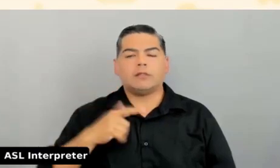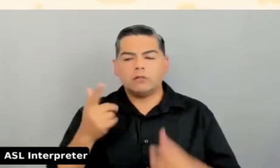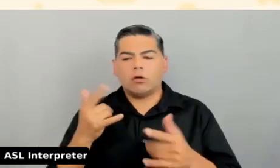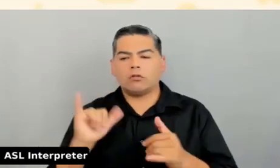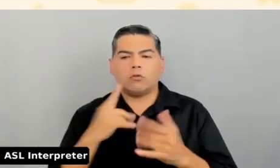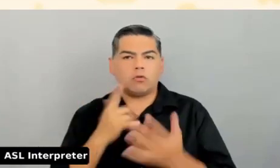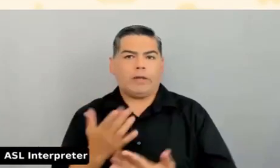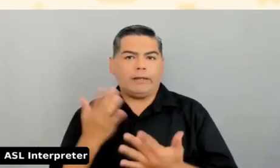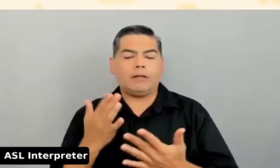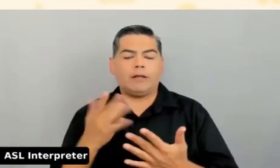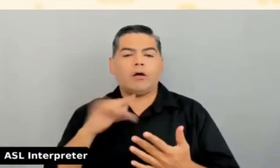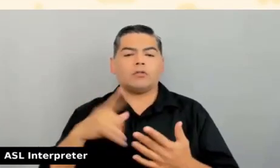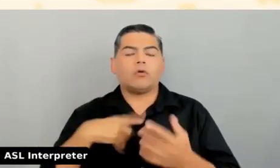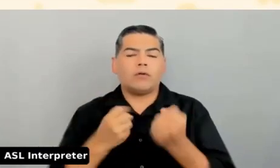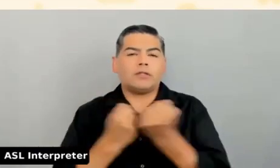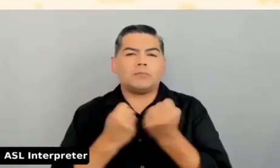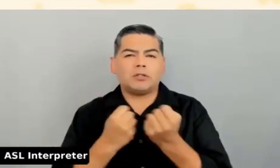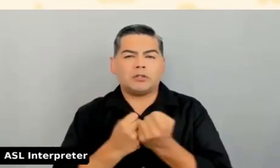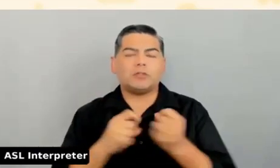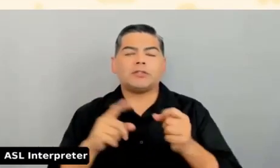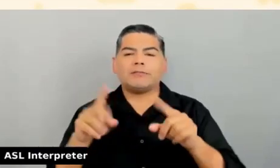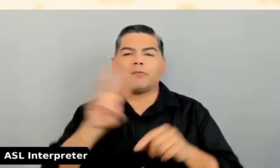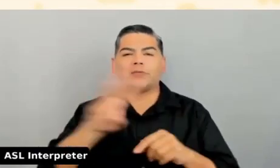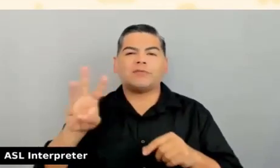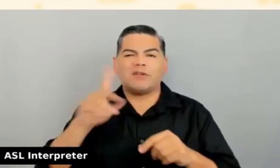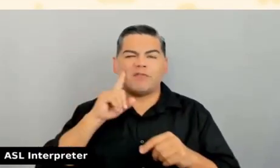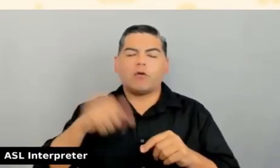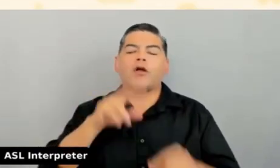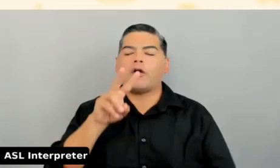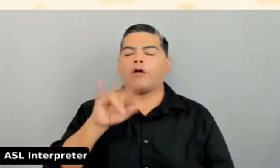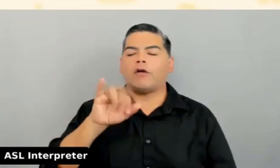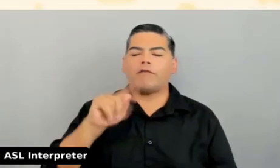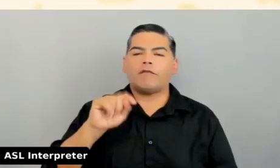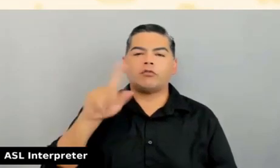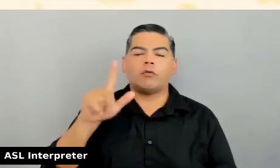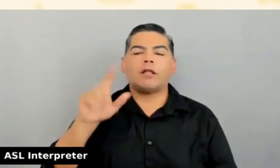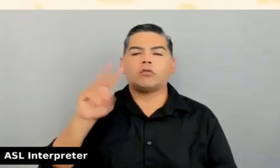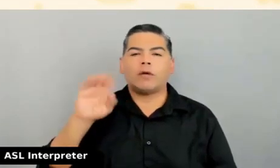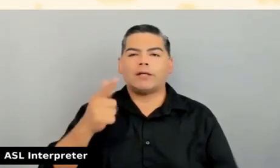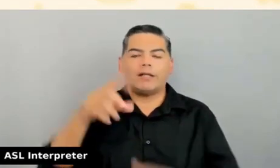to visit our sponsors pages to grab virtual swag and enter for a chance to win some great prizes.